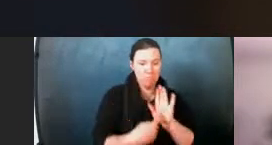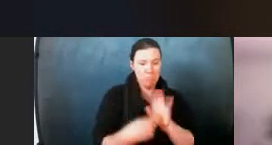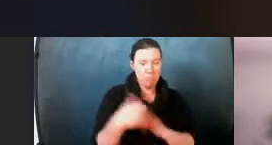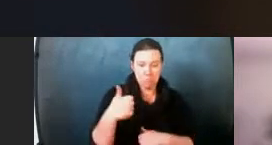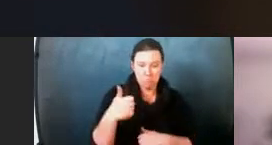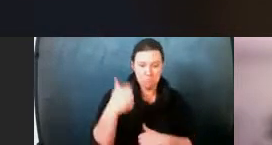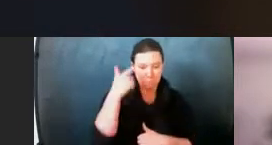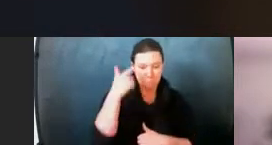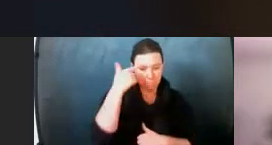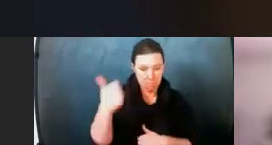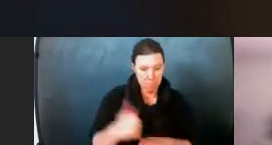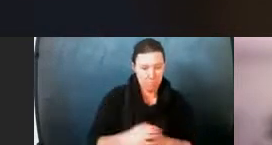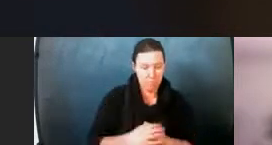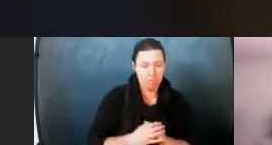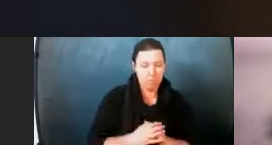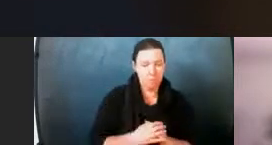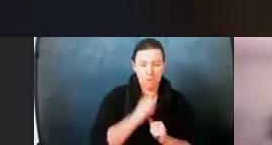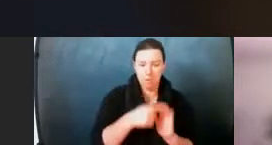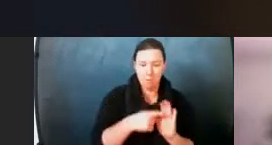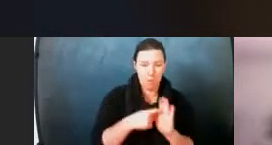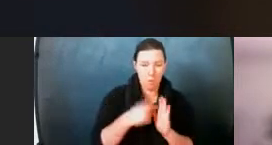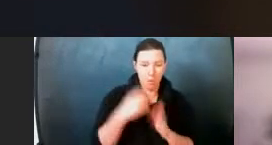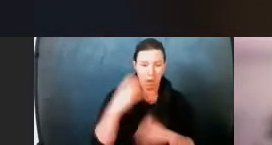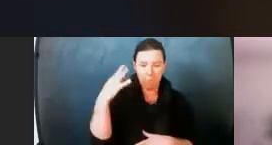And it's 5:00 PM, so let's get started.